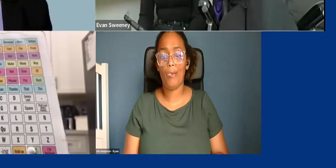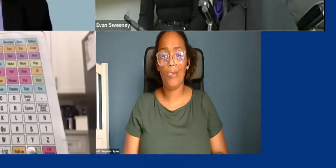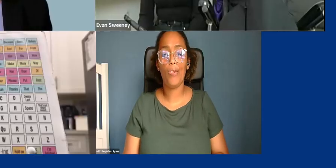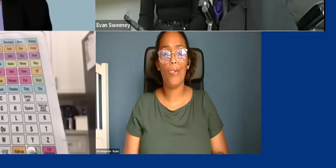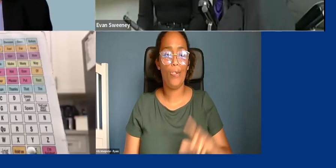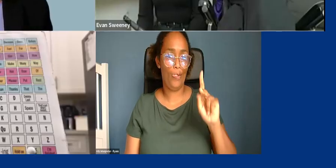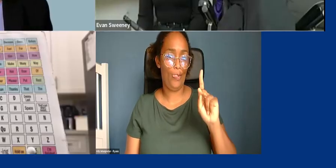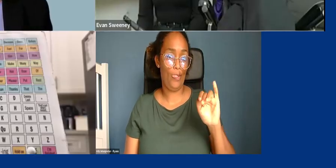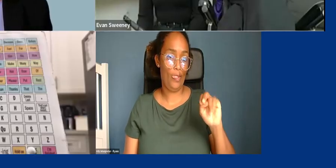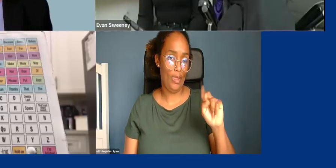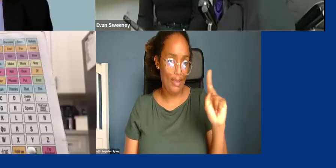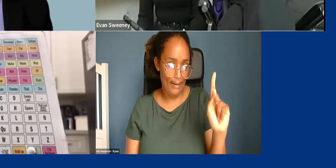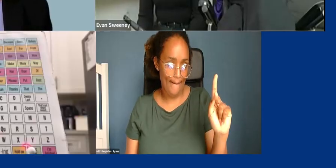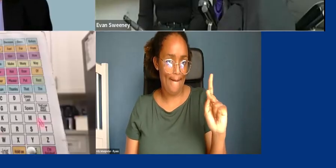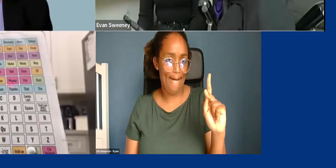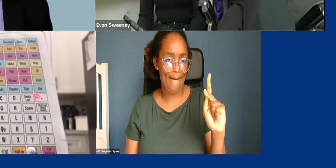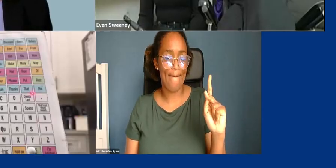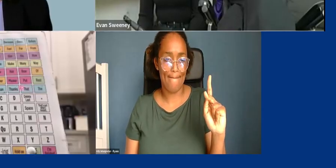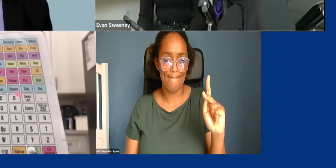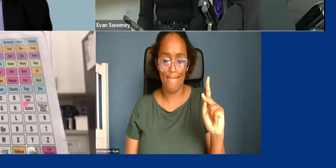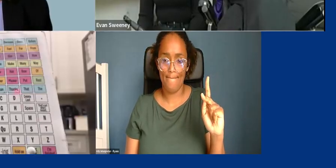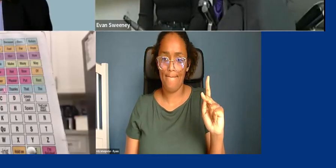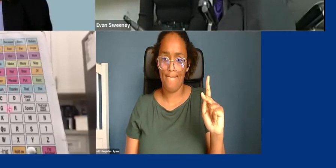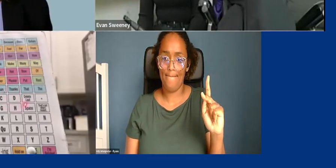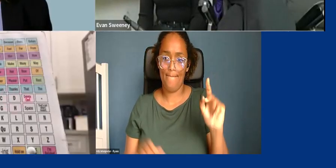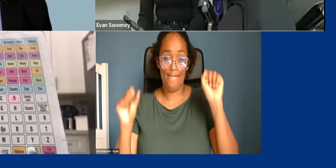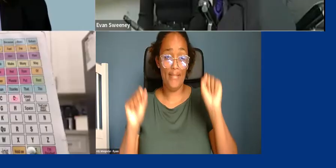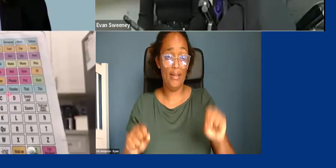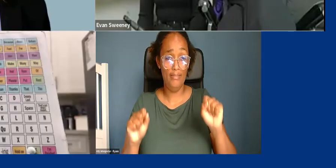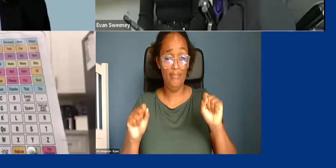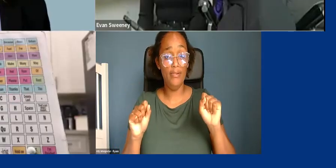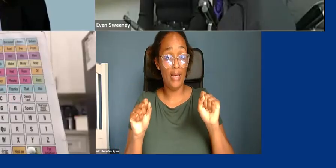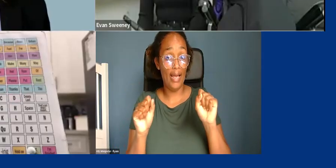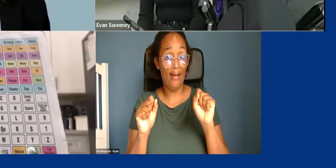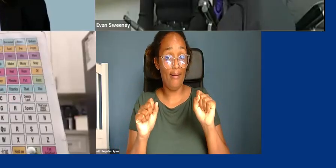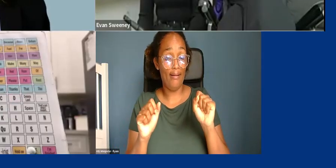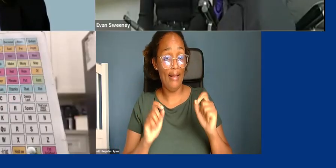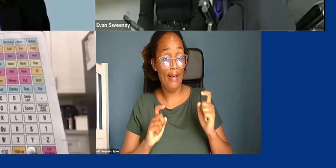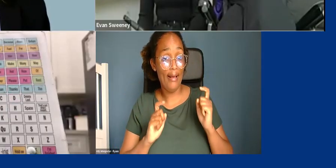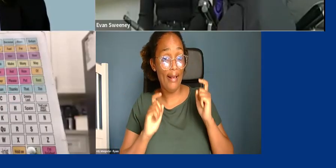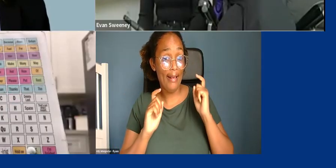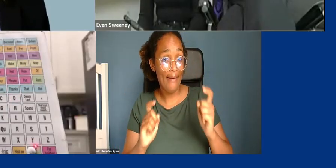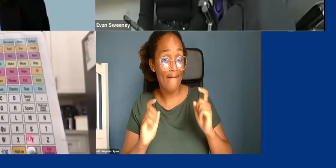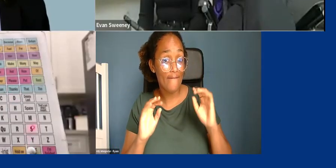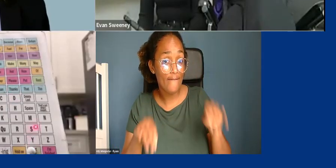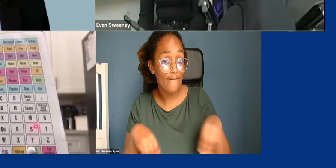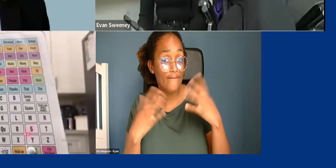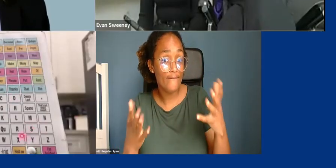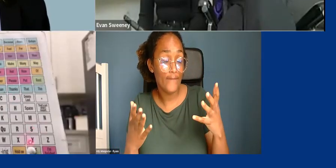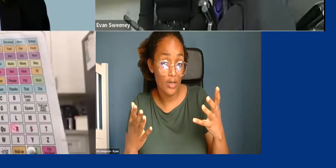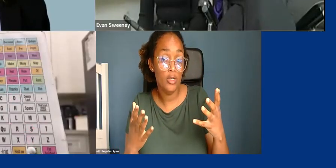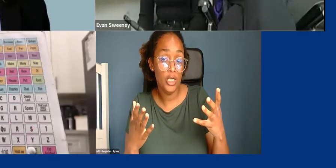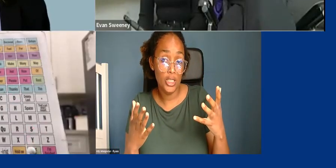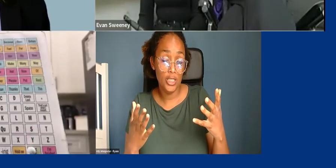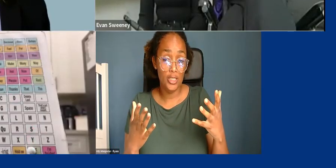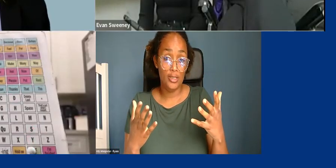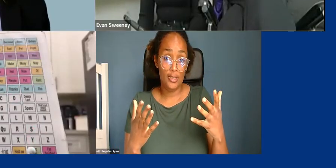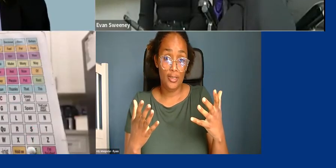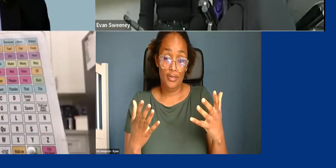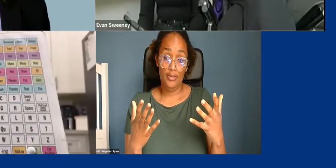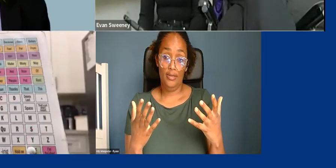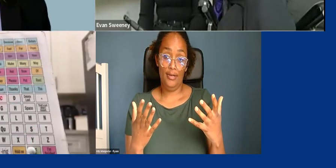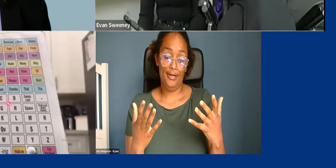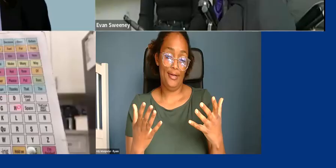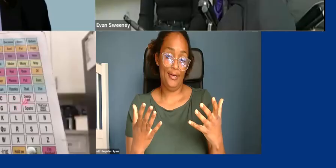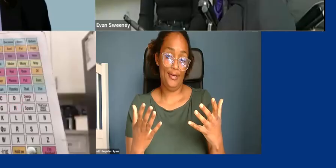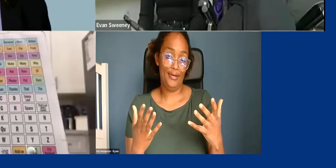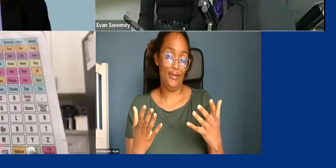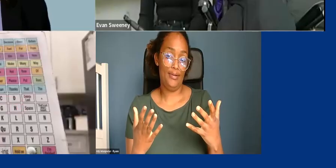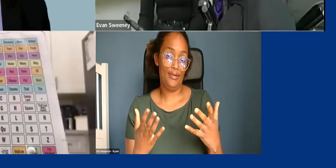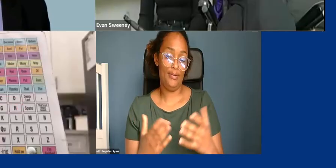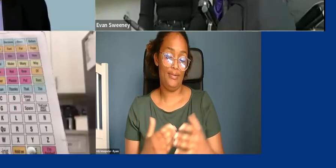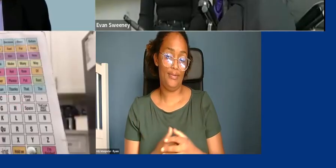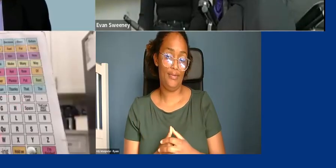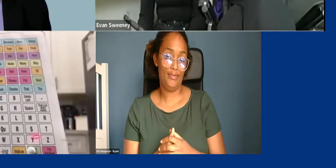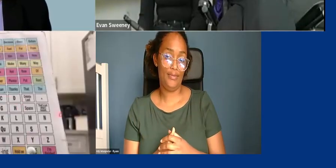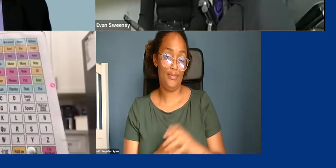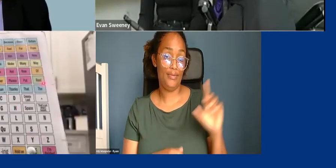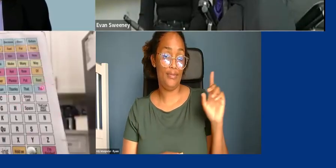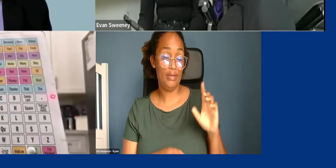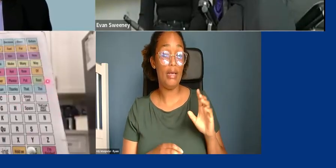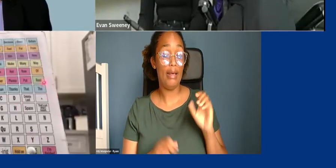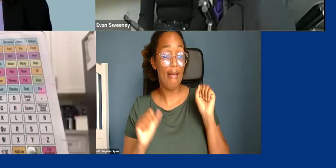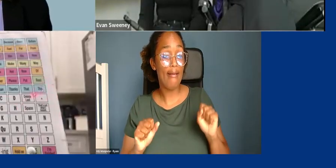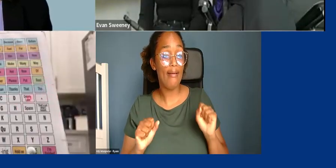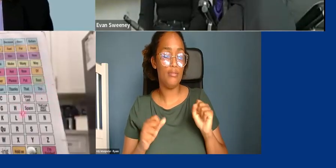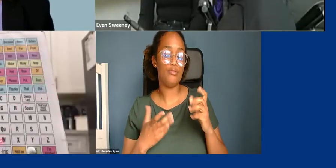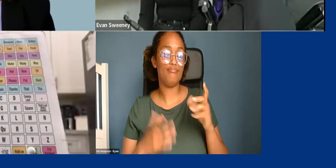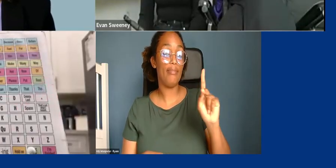It can give D-I-S-A disabled people So, the